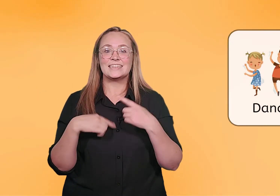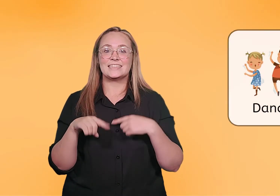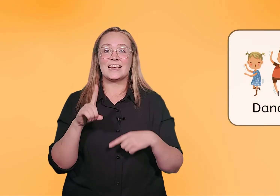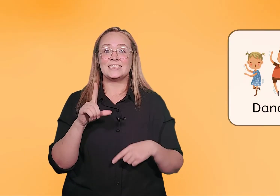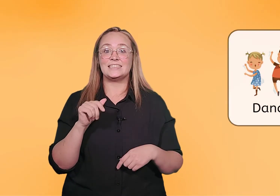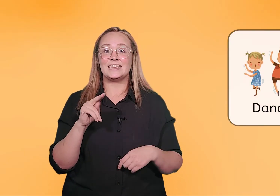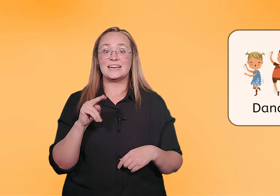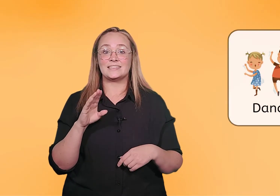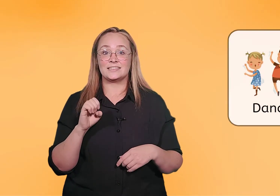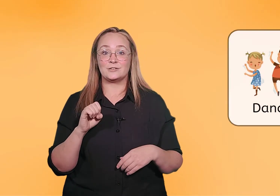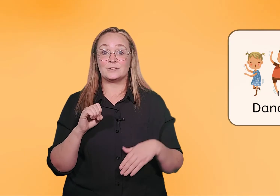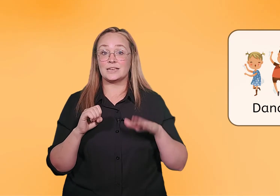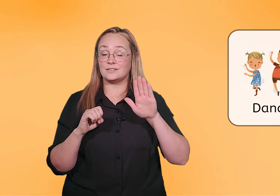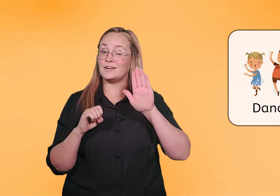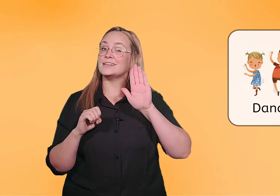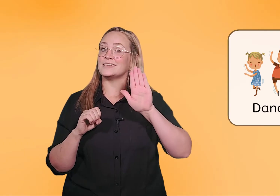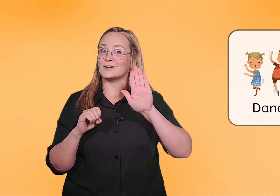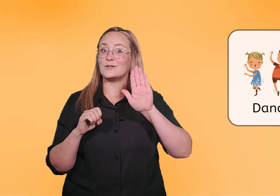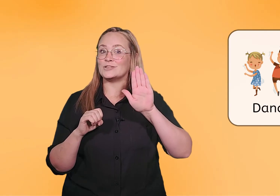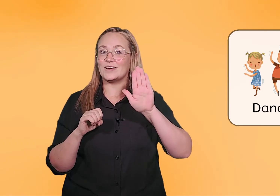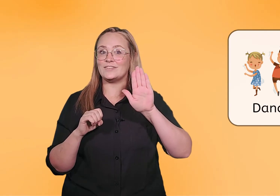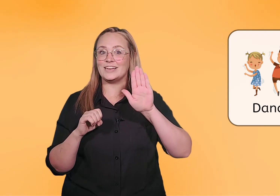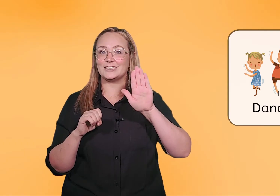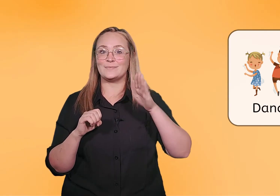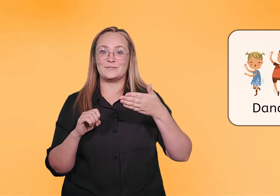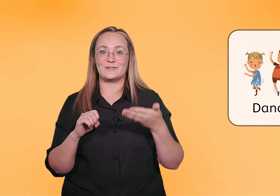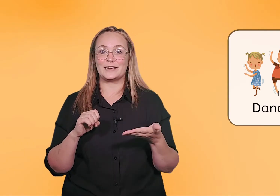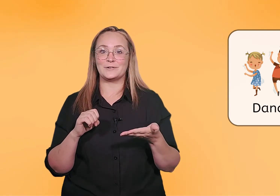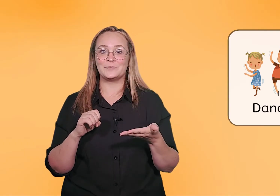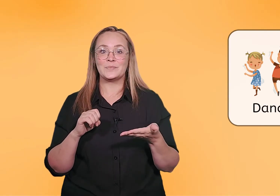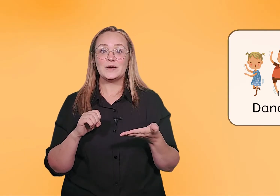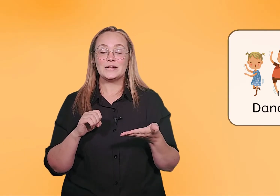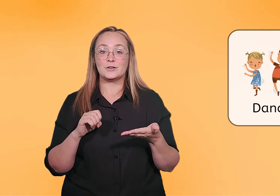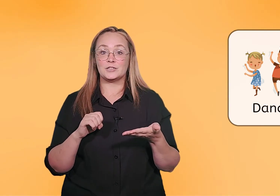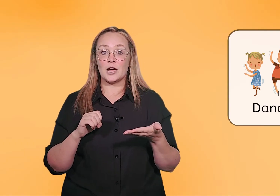To sign dance, your recessive hand is in a closed five hand shape in front of you. Your